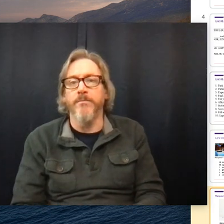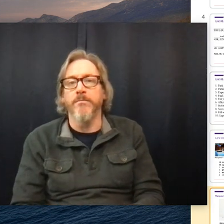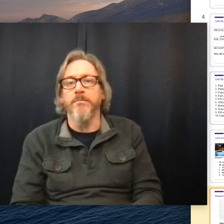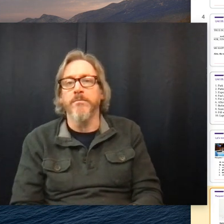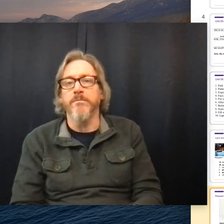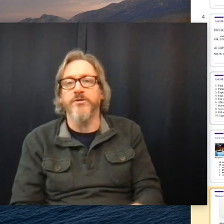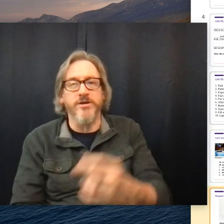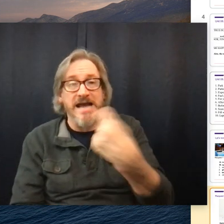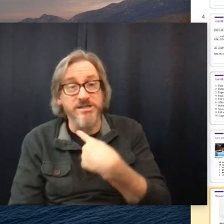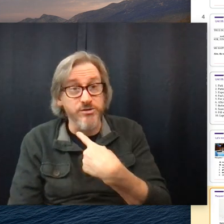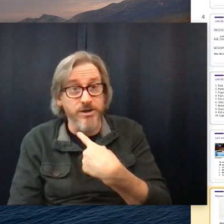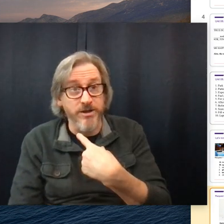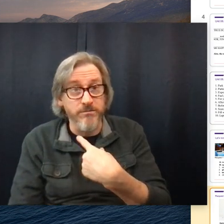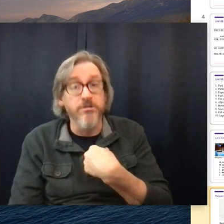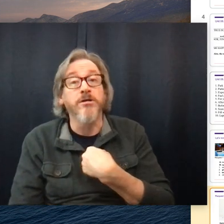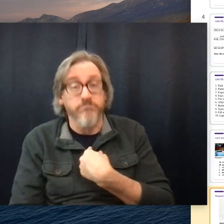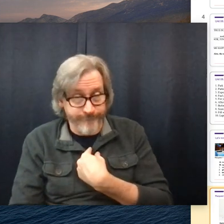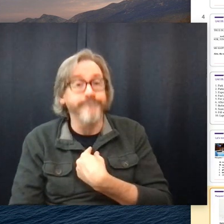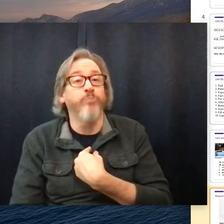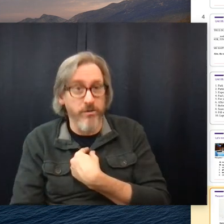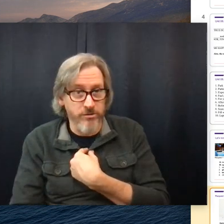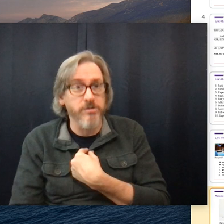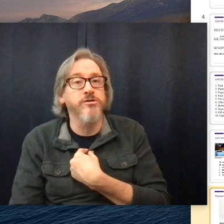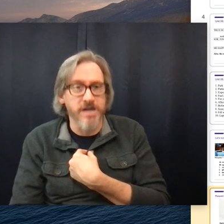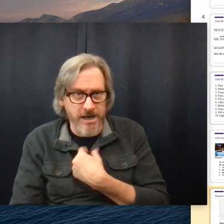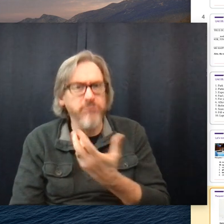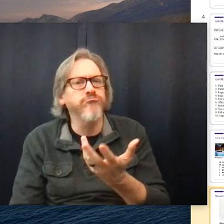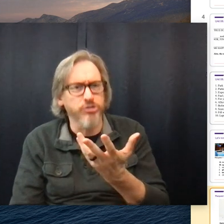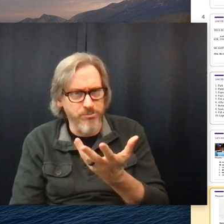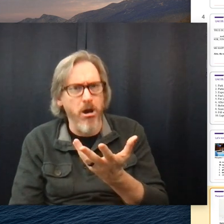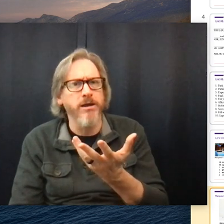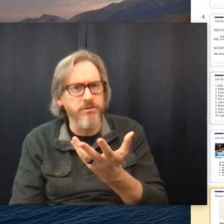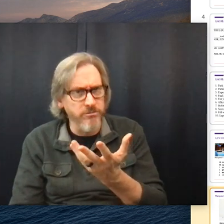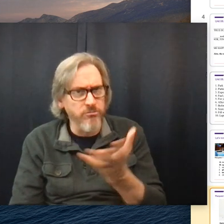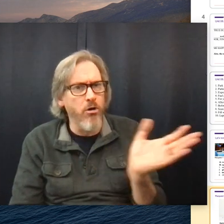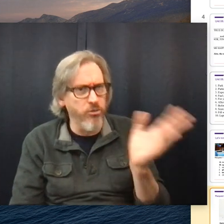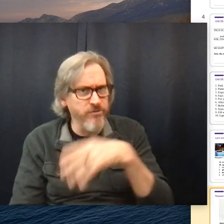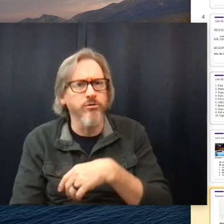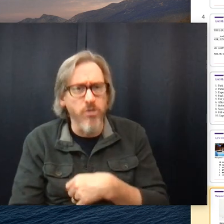um they're going to ask you something while they're signing respond all the way through